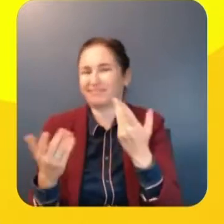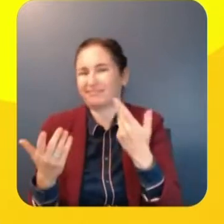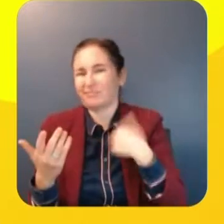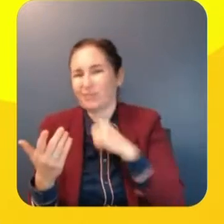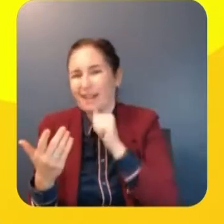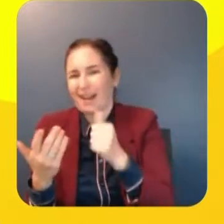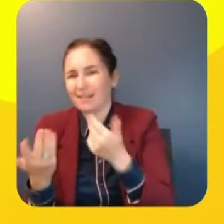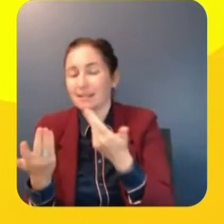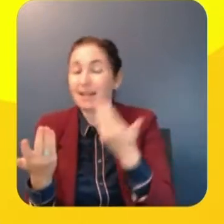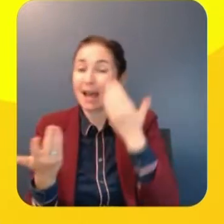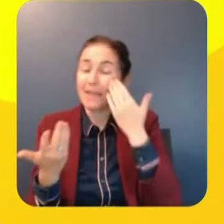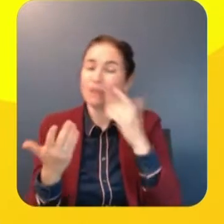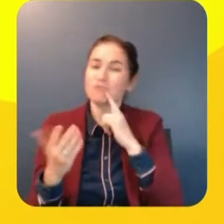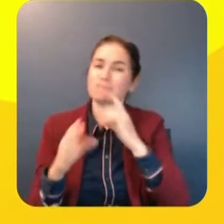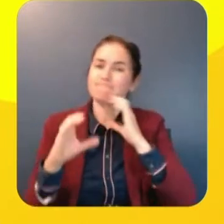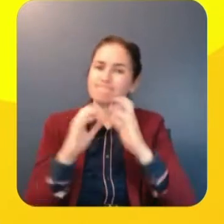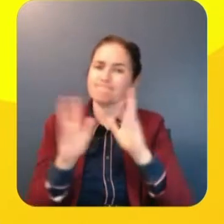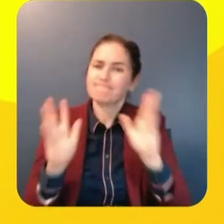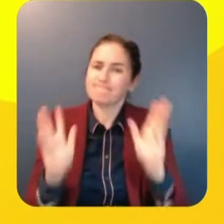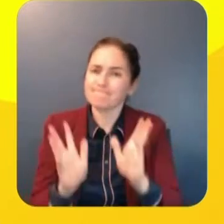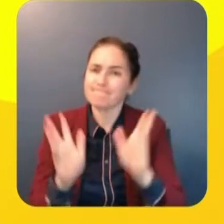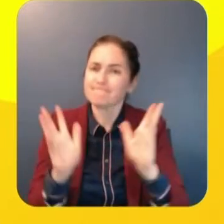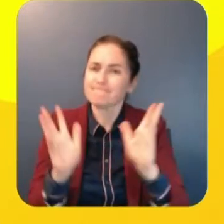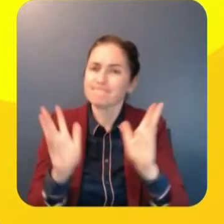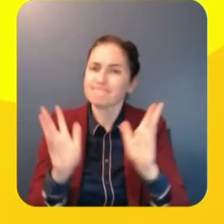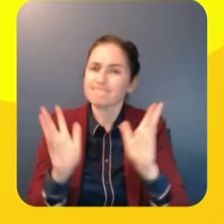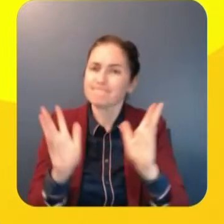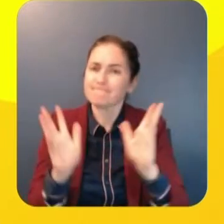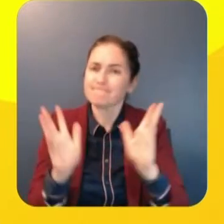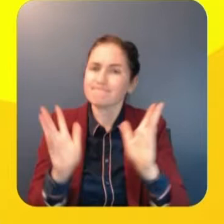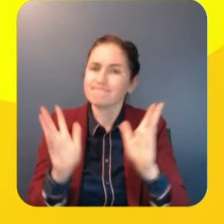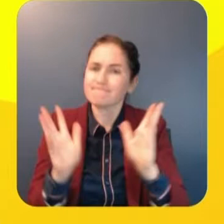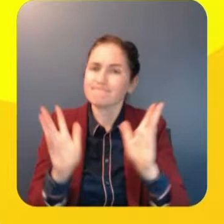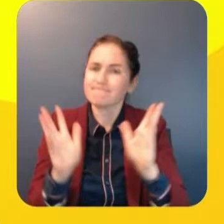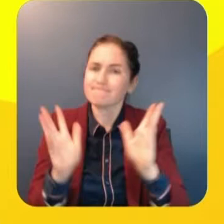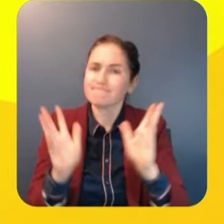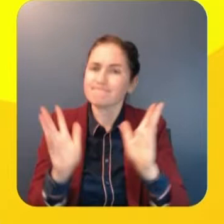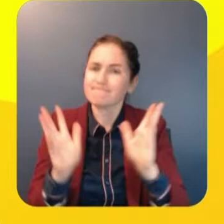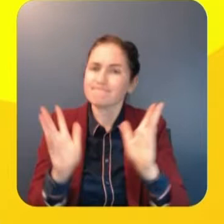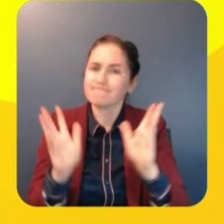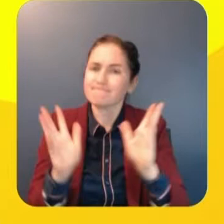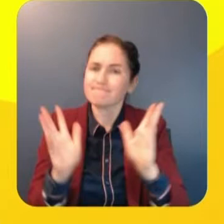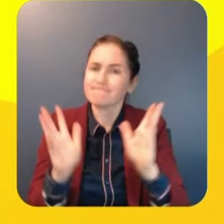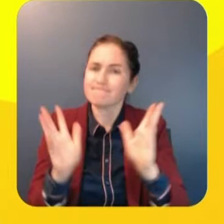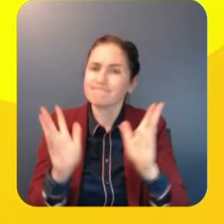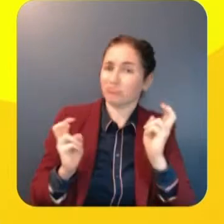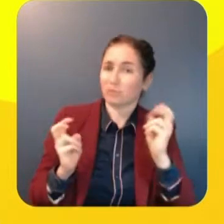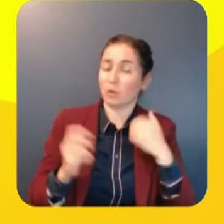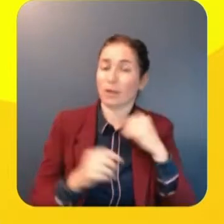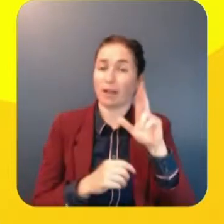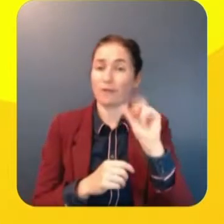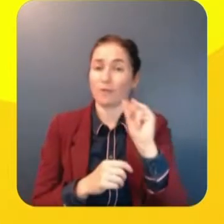pushing our leaders to come up with something that they would own. We have a racial equity leadership council that